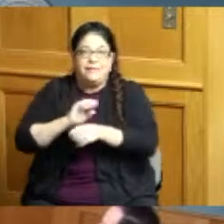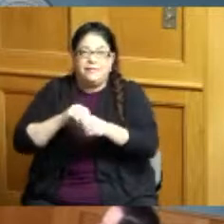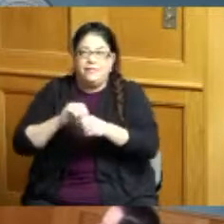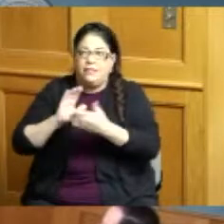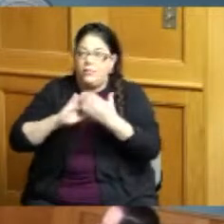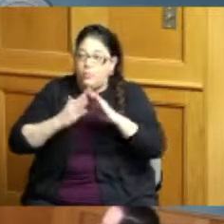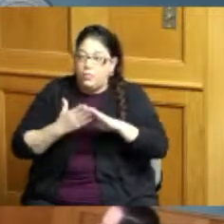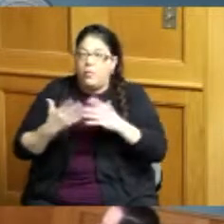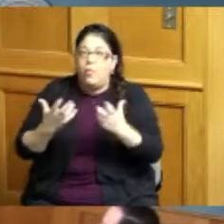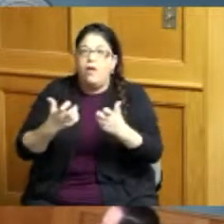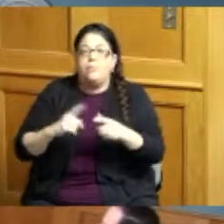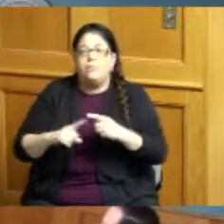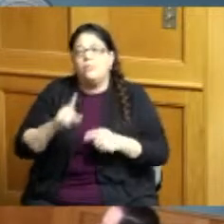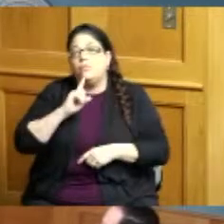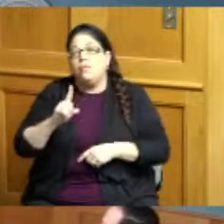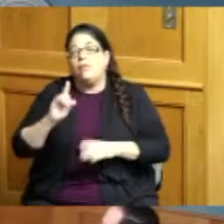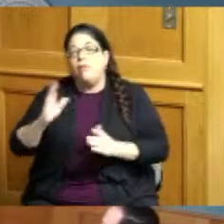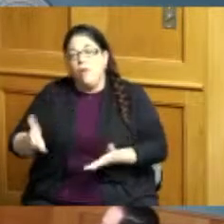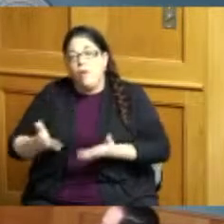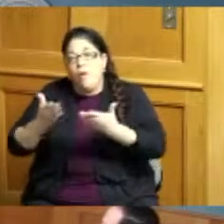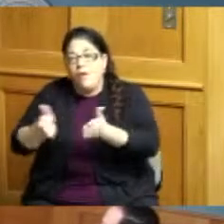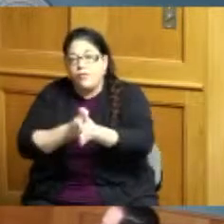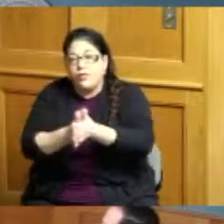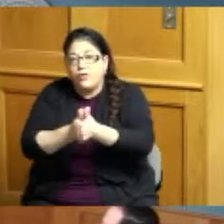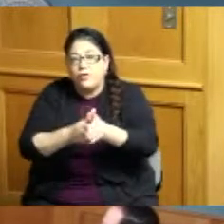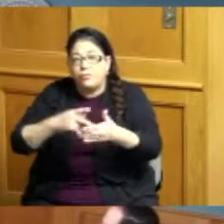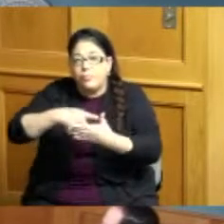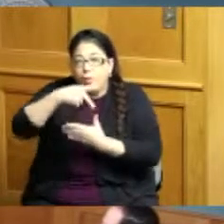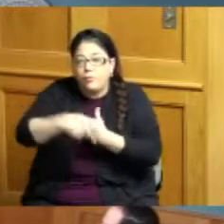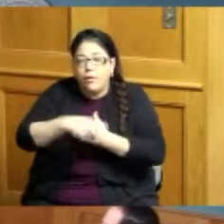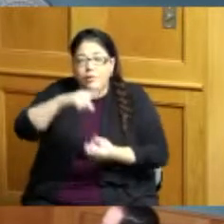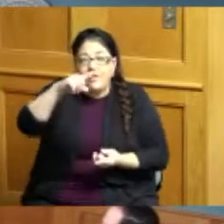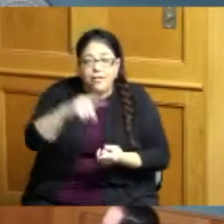when we offer incentives we do expect that the other side of the equation will will live up